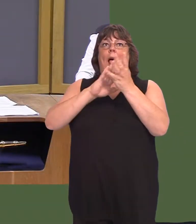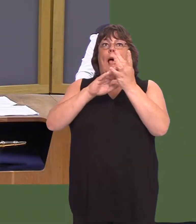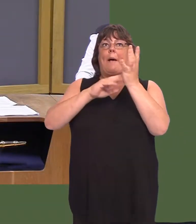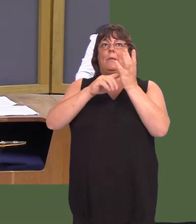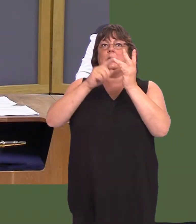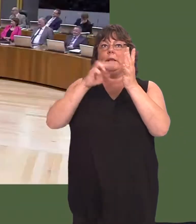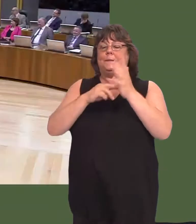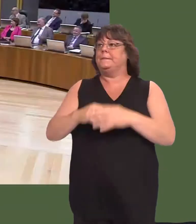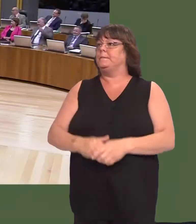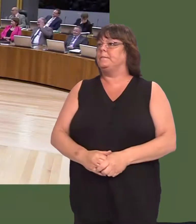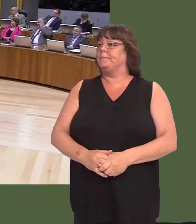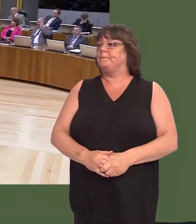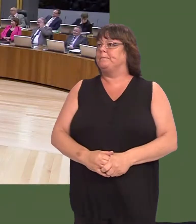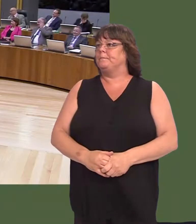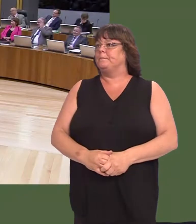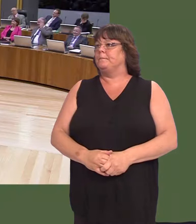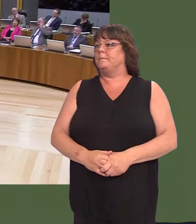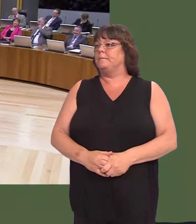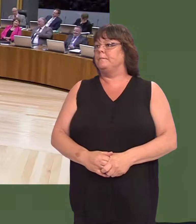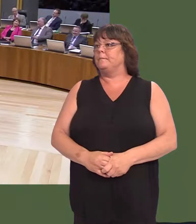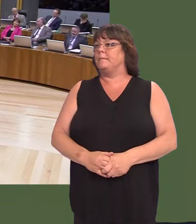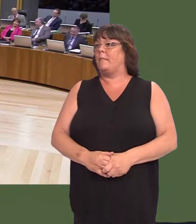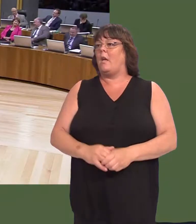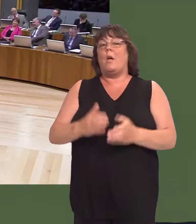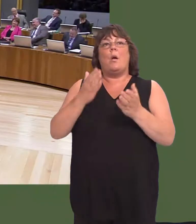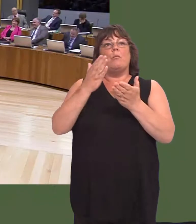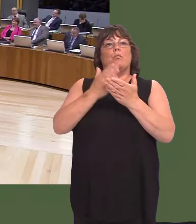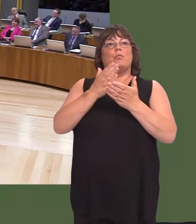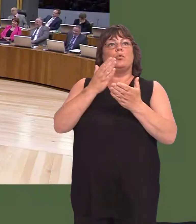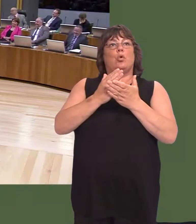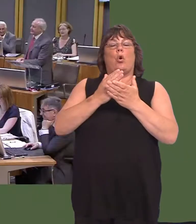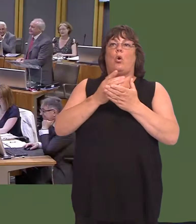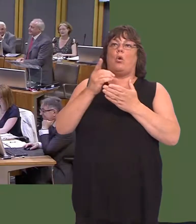Iím sure the First Minister, like me, is looking on with envy at the Democratic Unionists